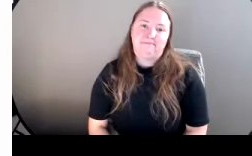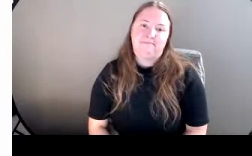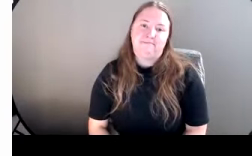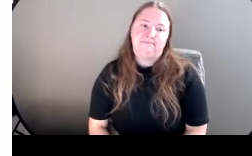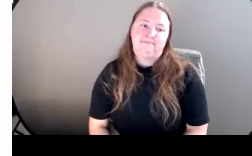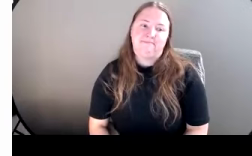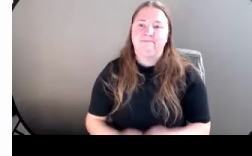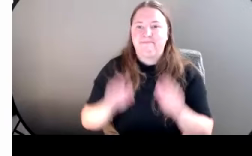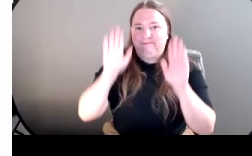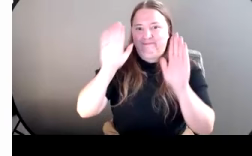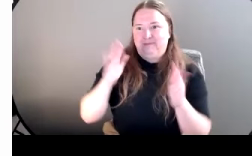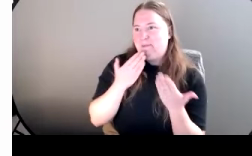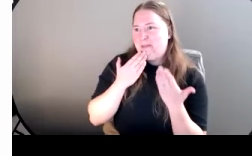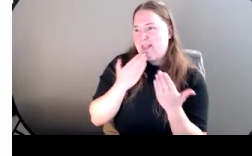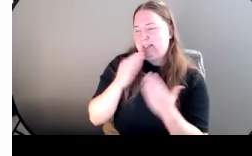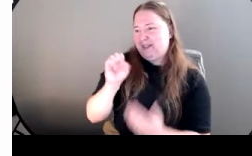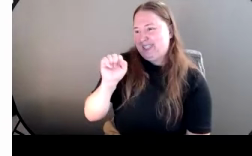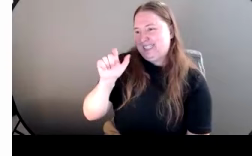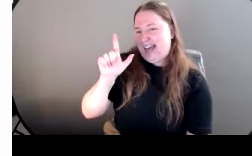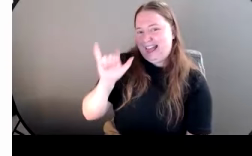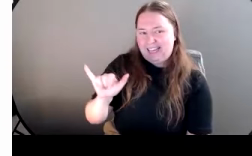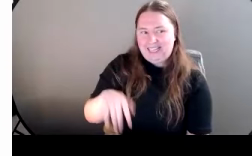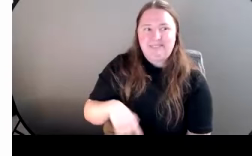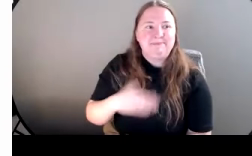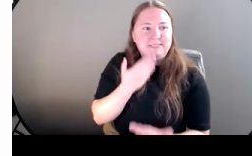Awesome. Thanks so much, Sally. Yeah. Good morning everybody.